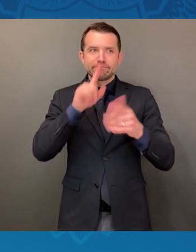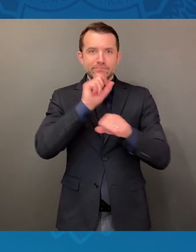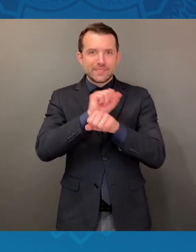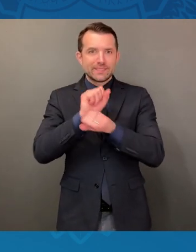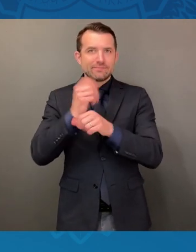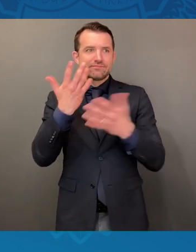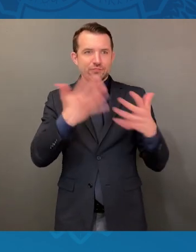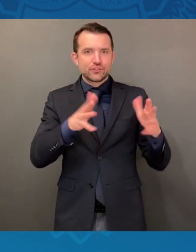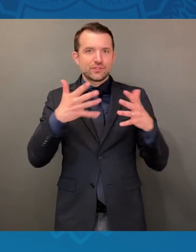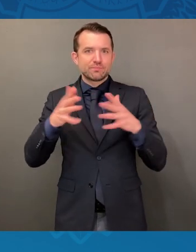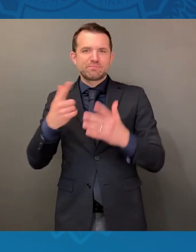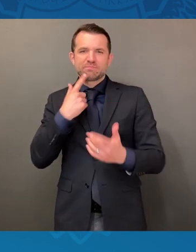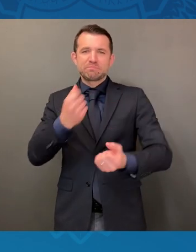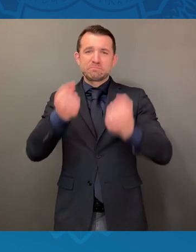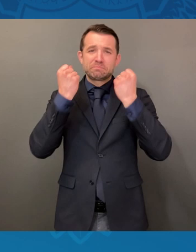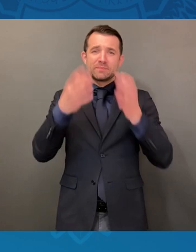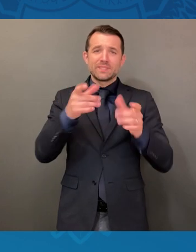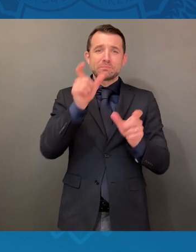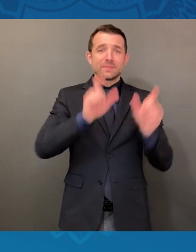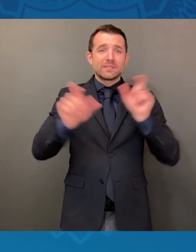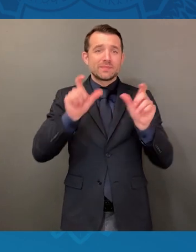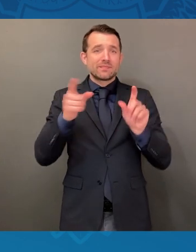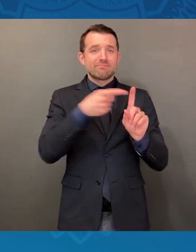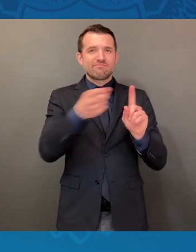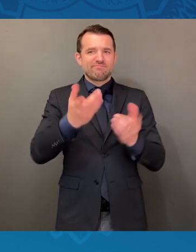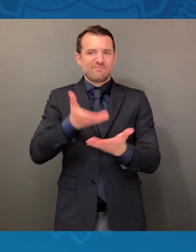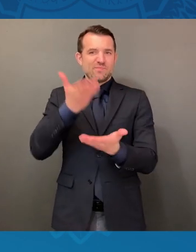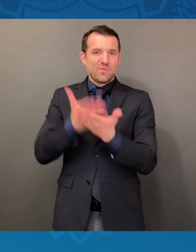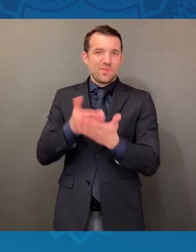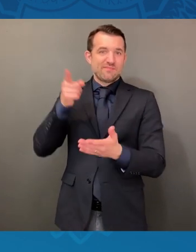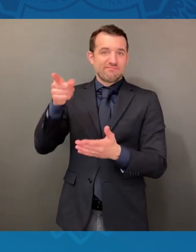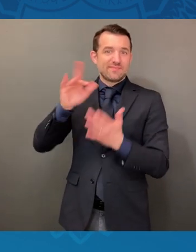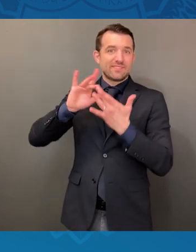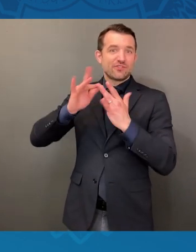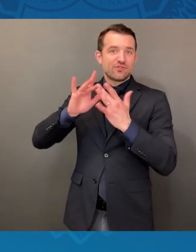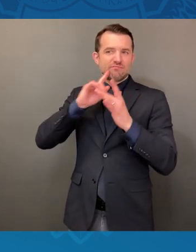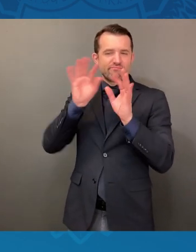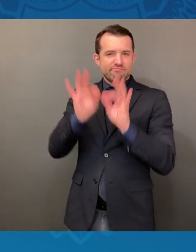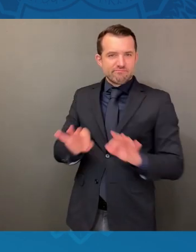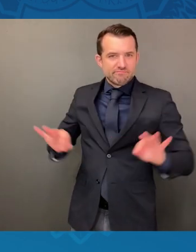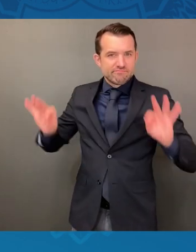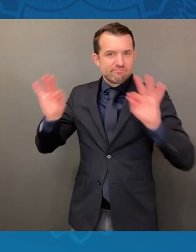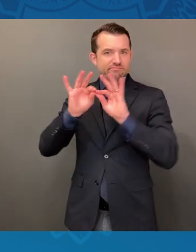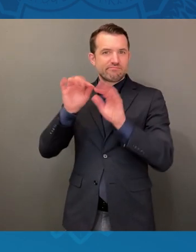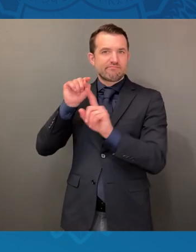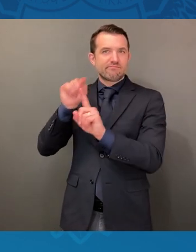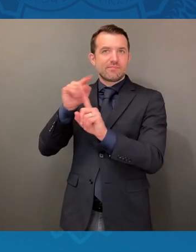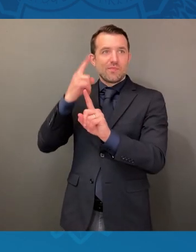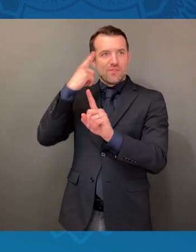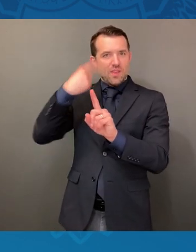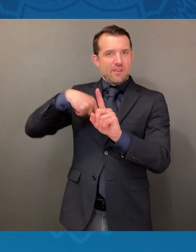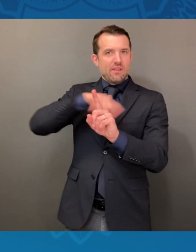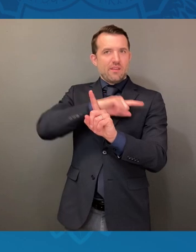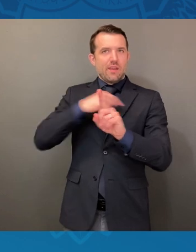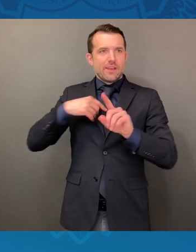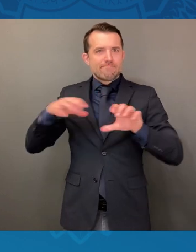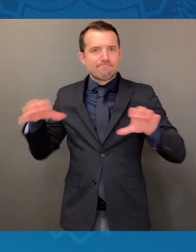the internet has been and continues to be essential for us to perform our everyday needs.